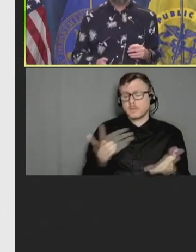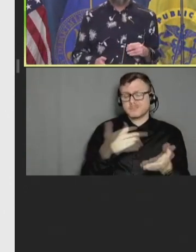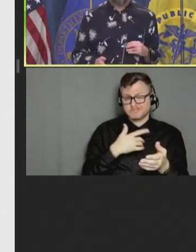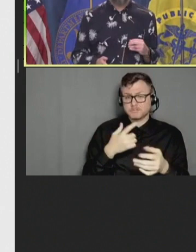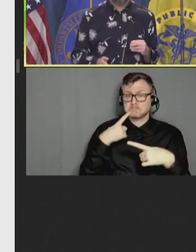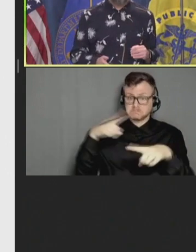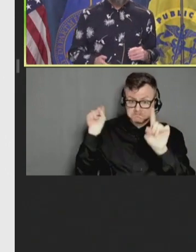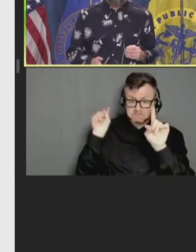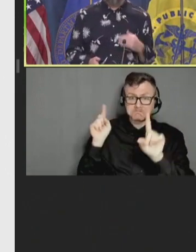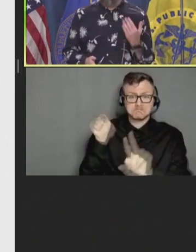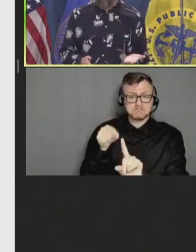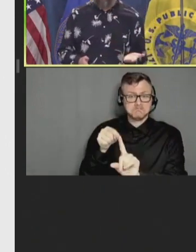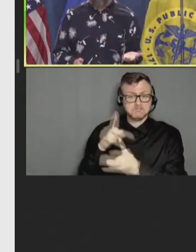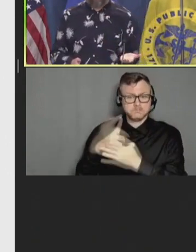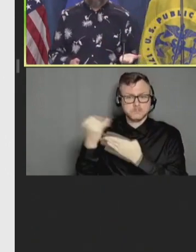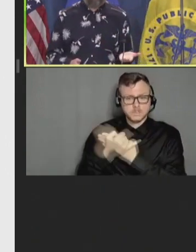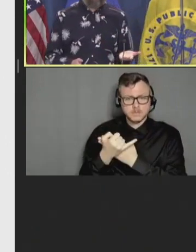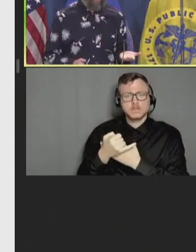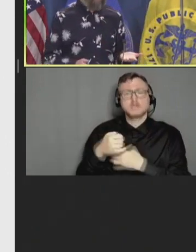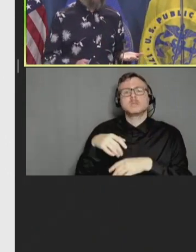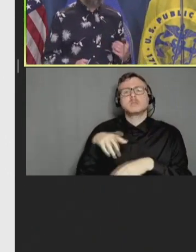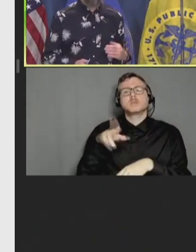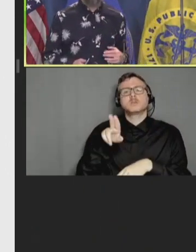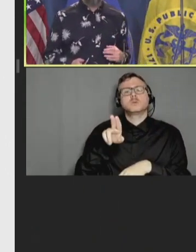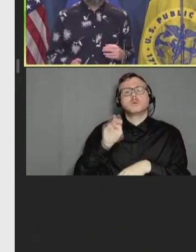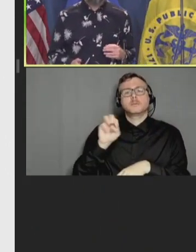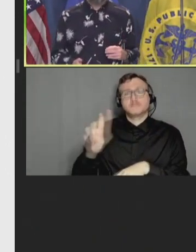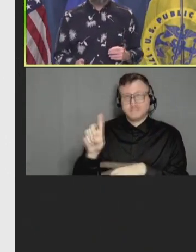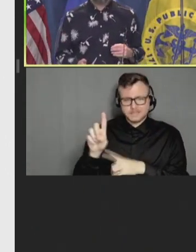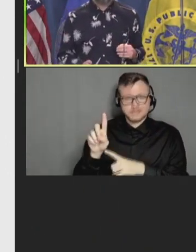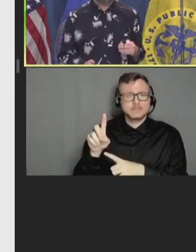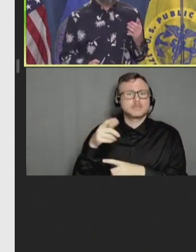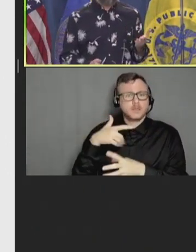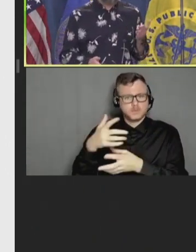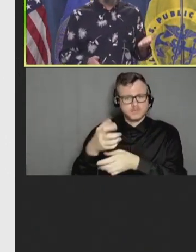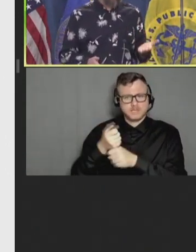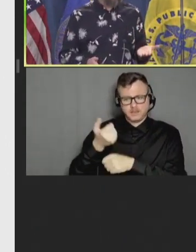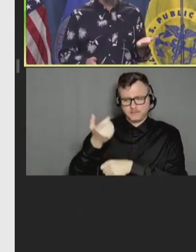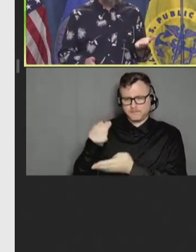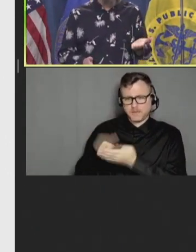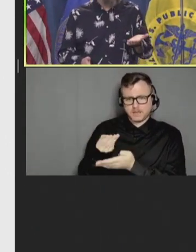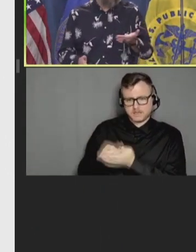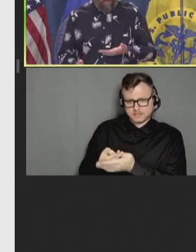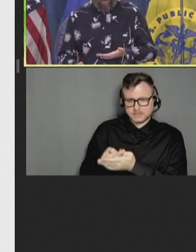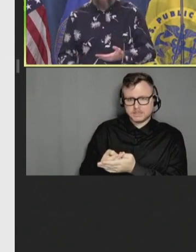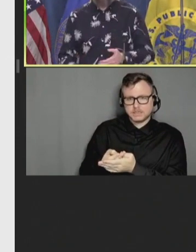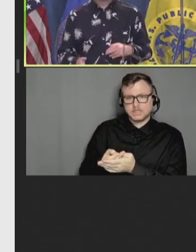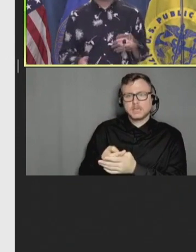is that the University of Maryland received funding, and they did Shots at the Shop. So,